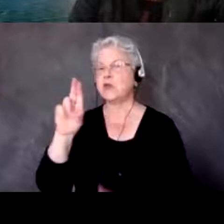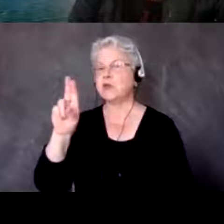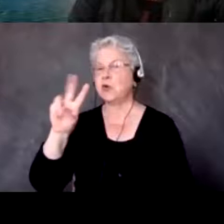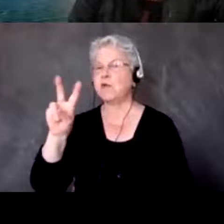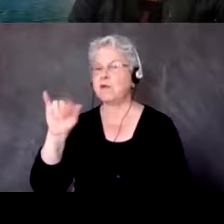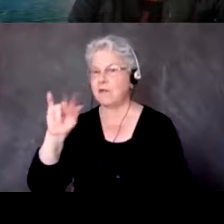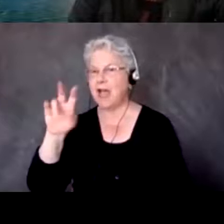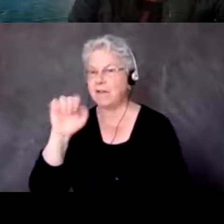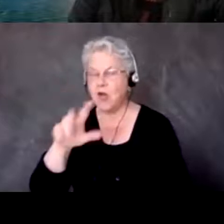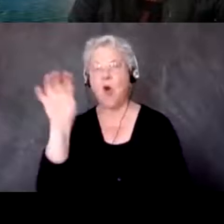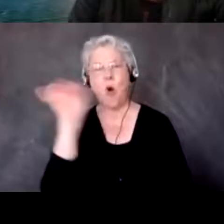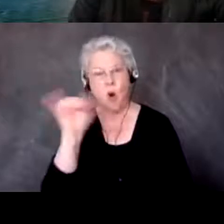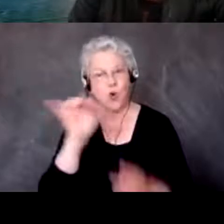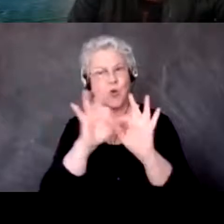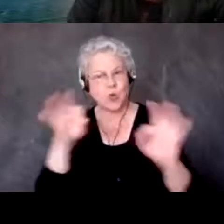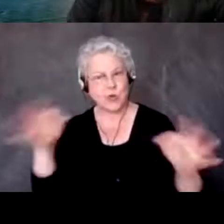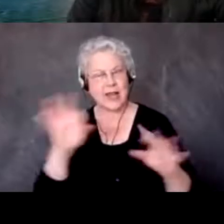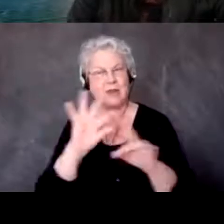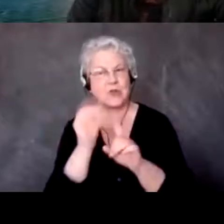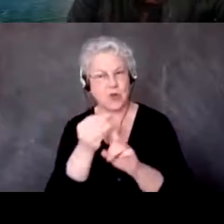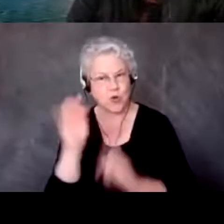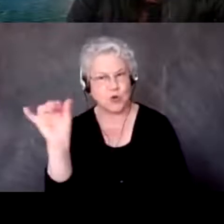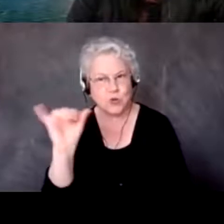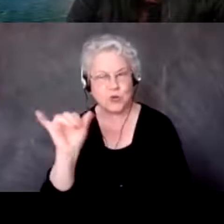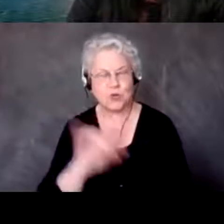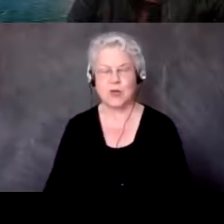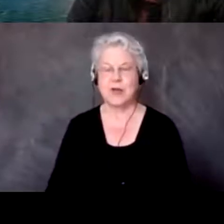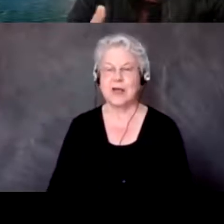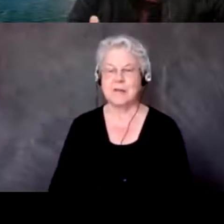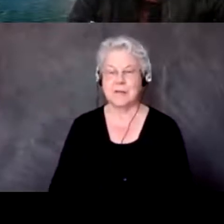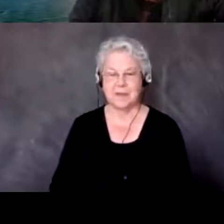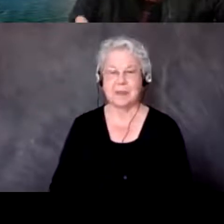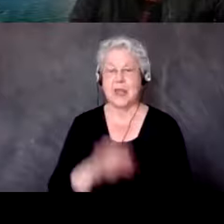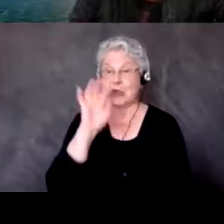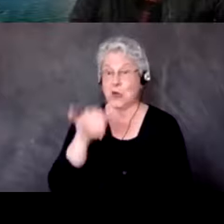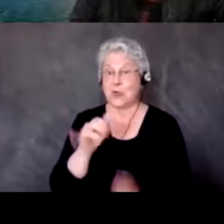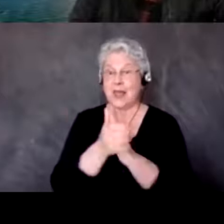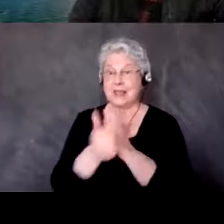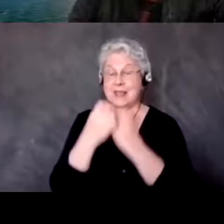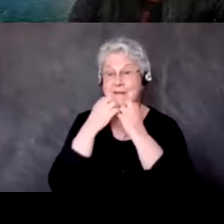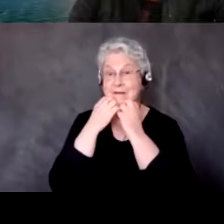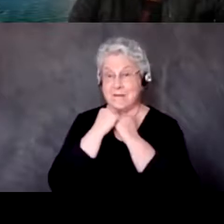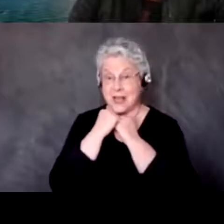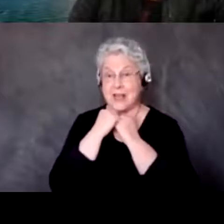language and culture as well. And I like to bring this skill or this value that I've learned there